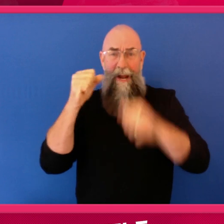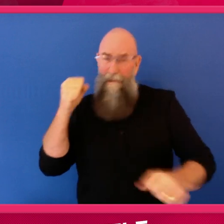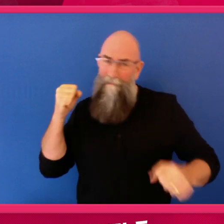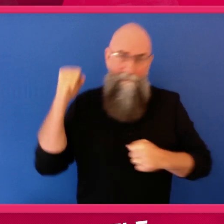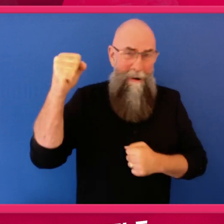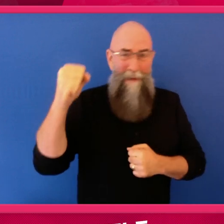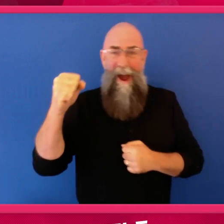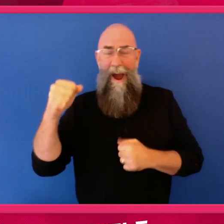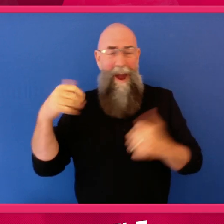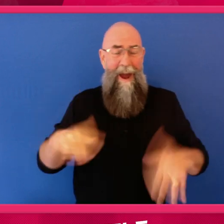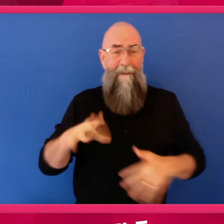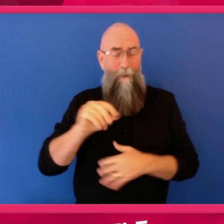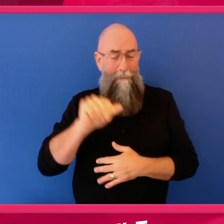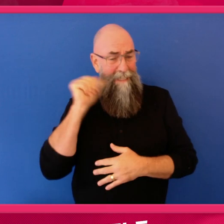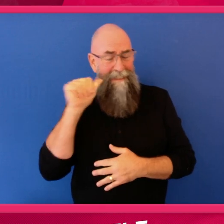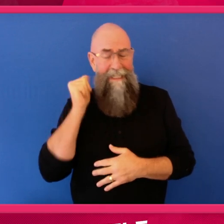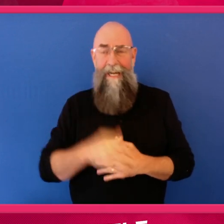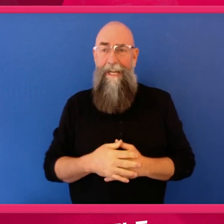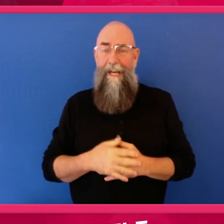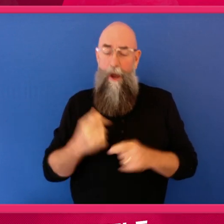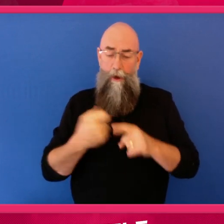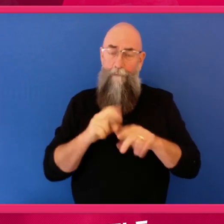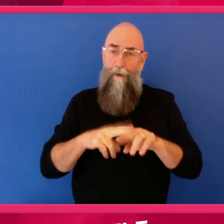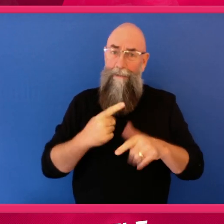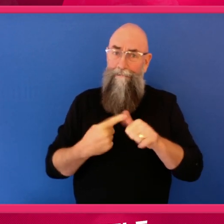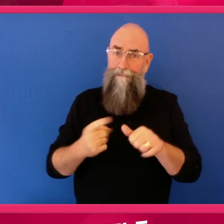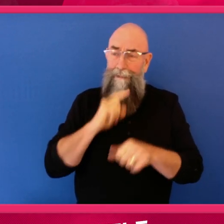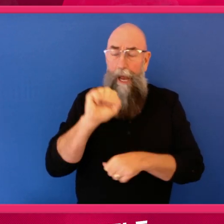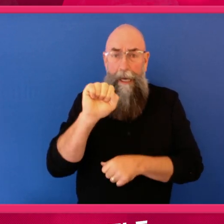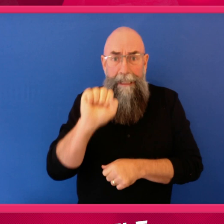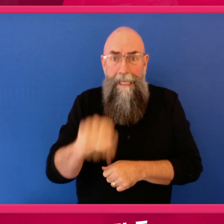Kurt Fearnley: Oh what an amazing first day. Six gold medals. It started off perfect. We